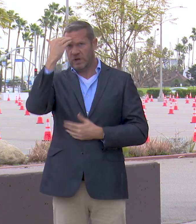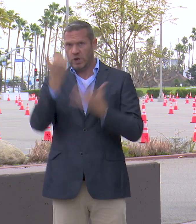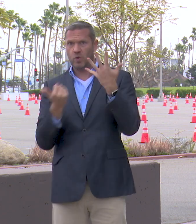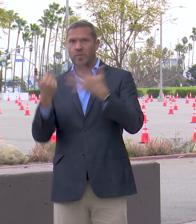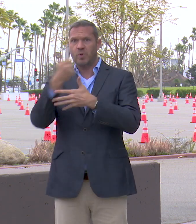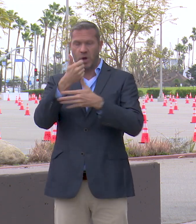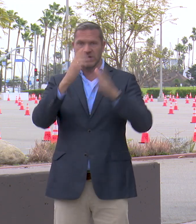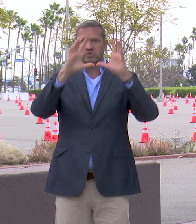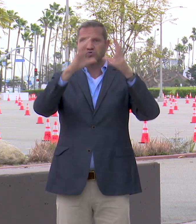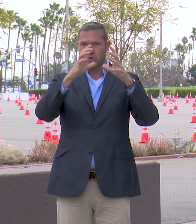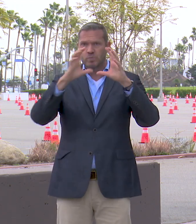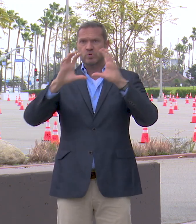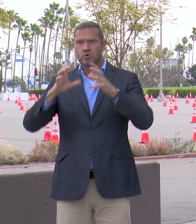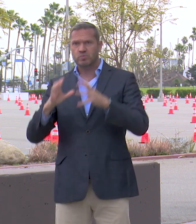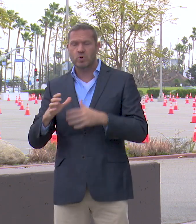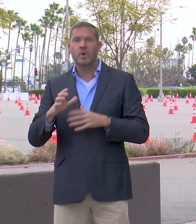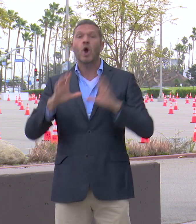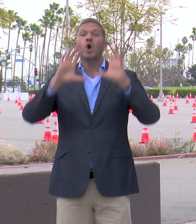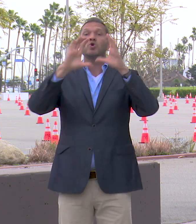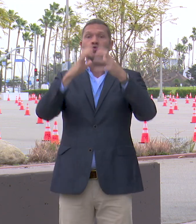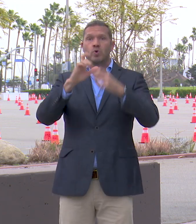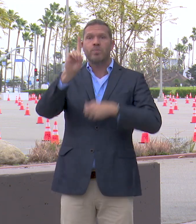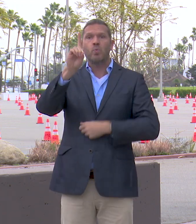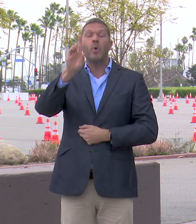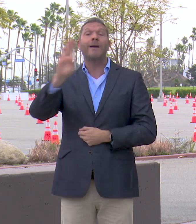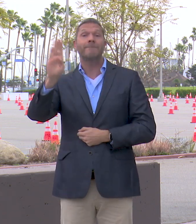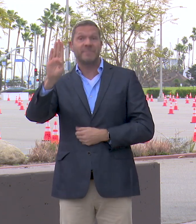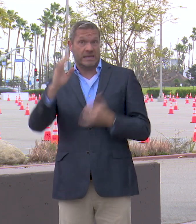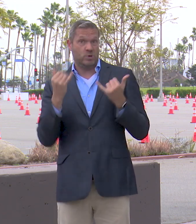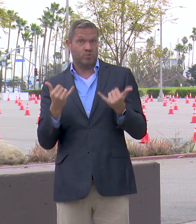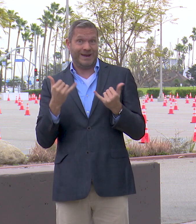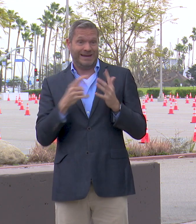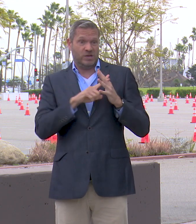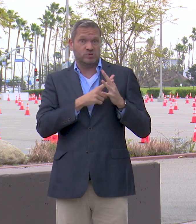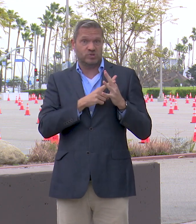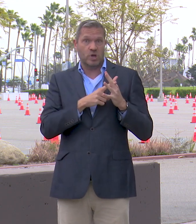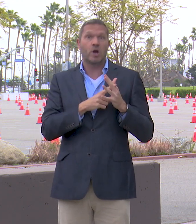We're in that group B, the first part of B and we're focused on those emergency responders,